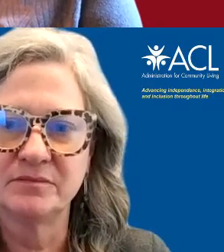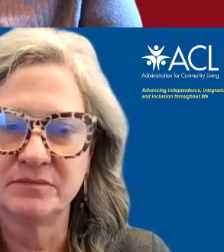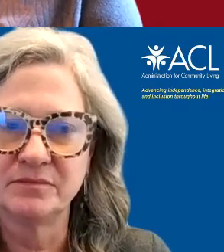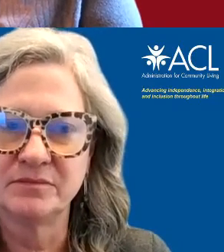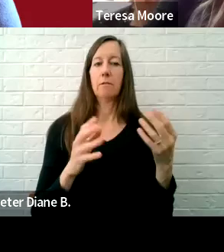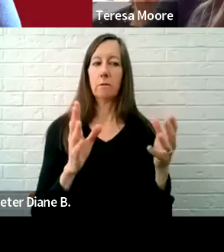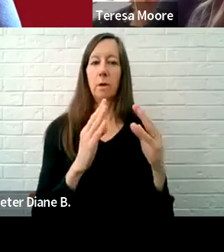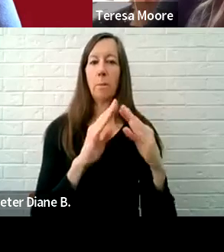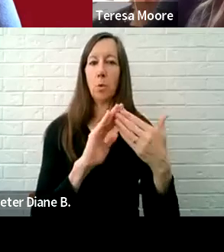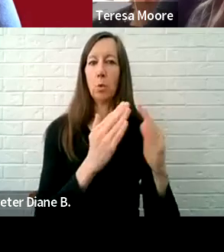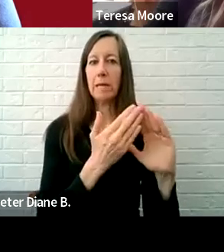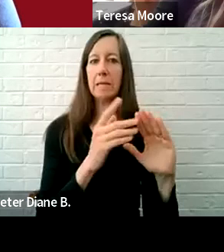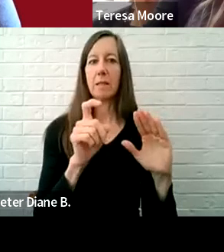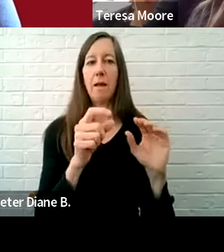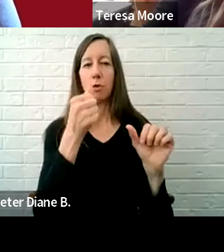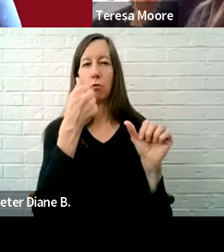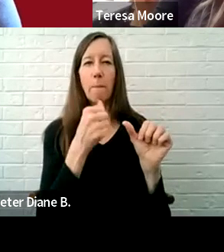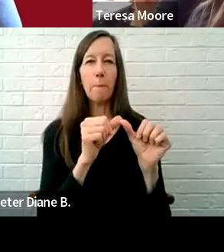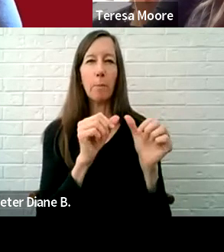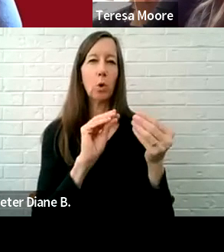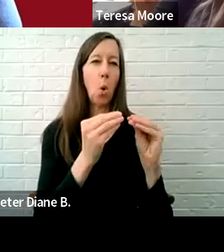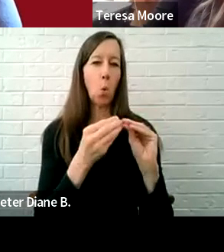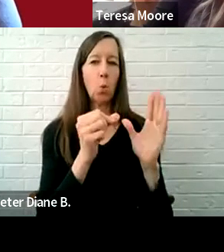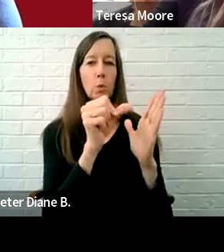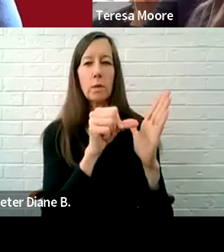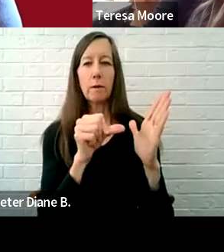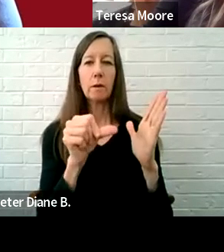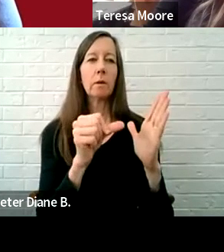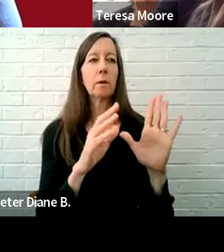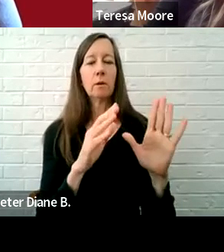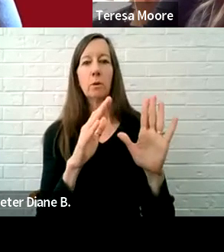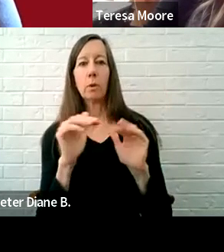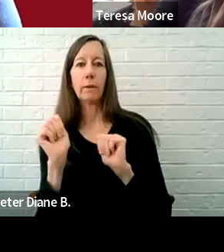that they have to remember to and self advocates are very concerned.